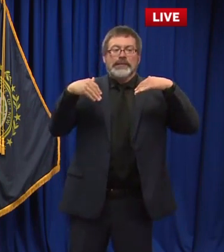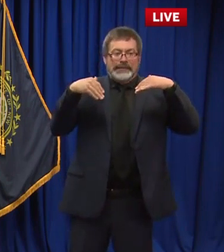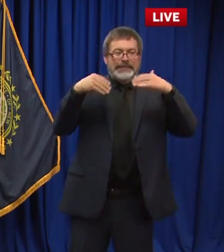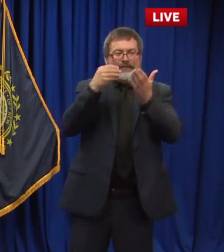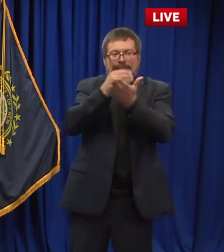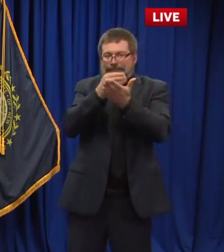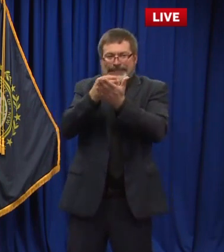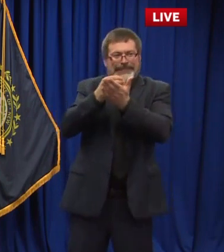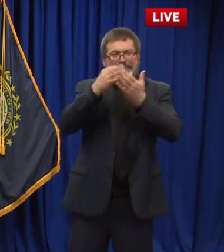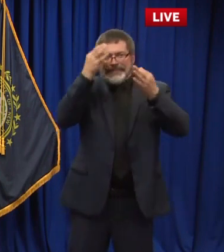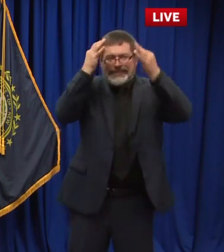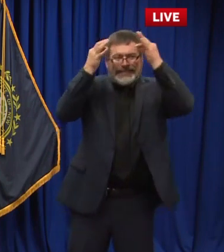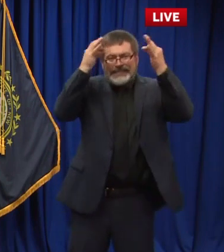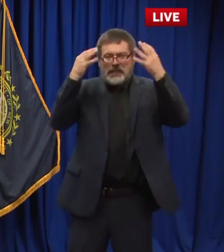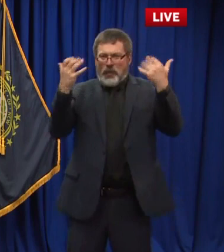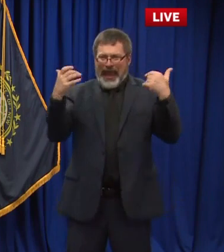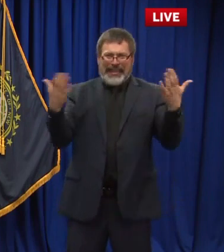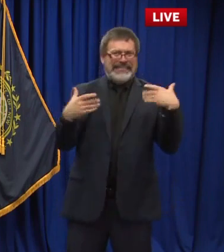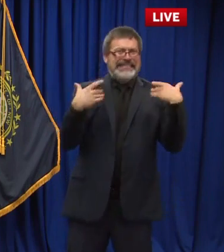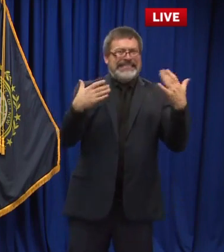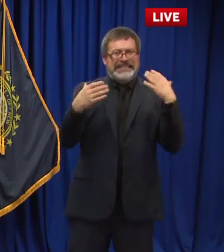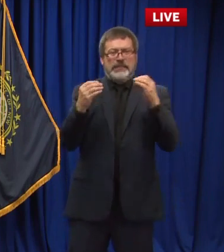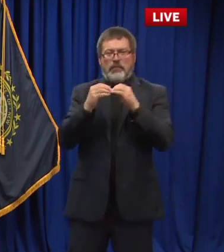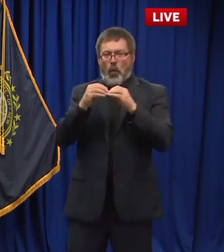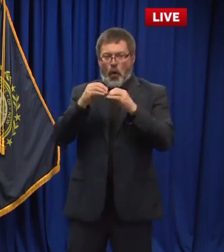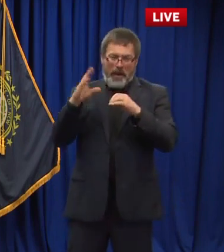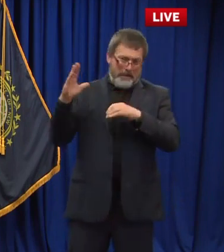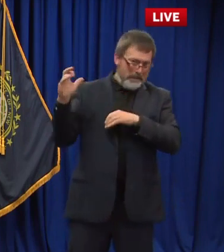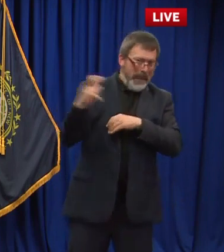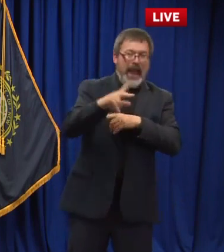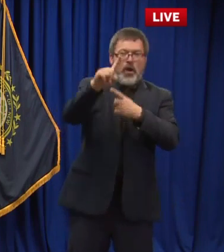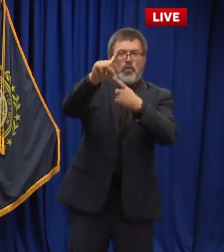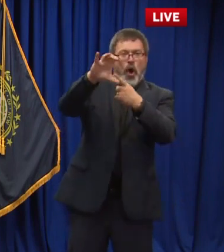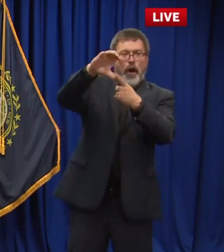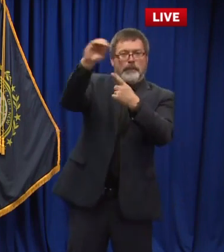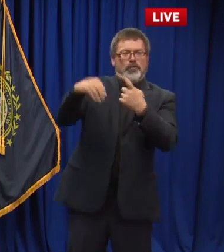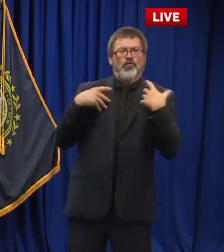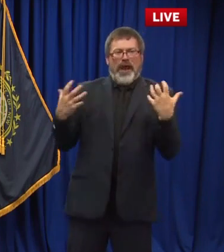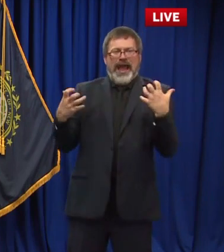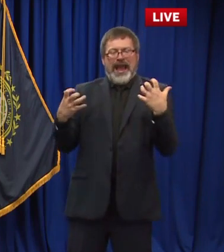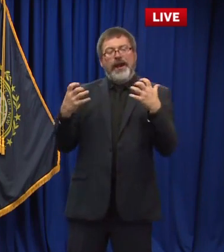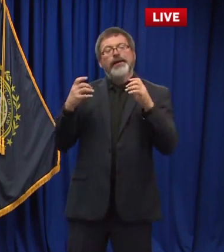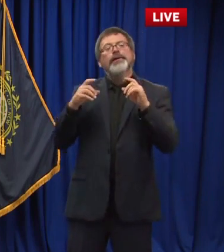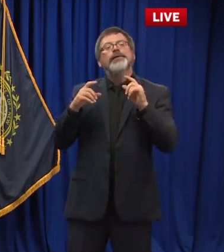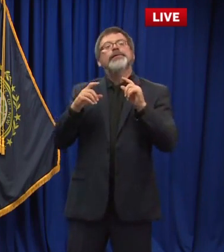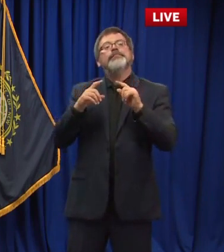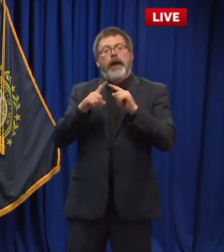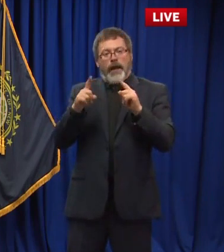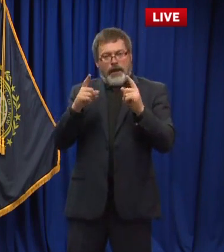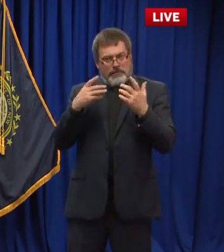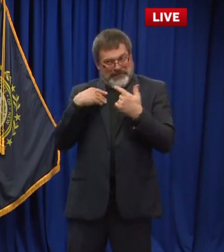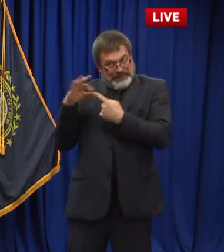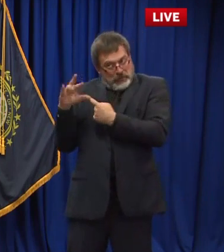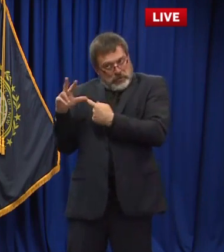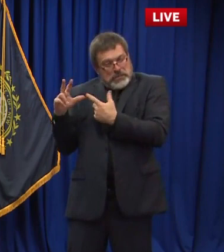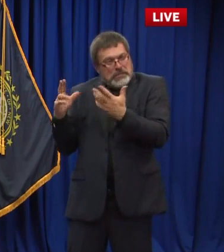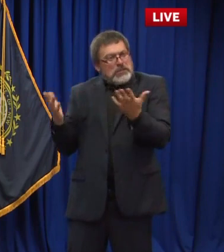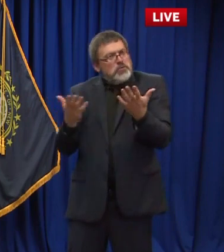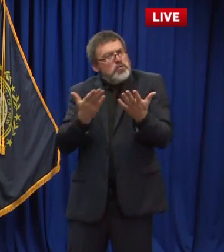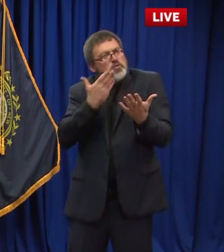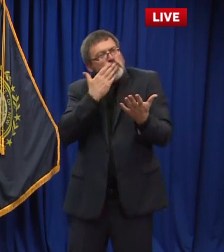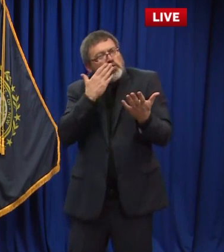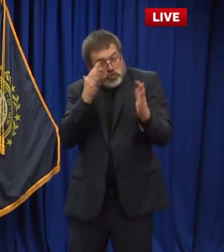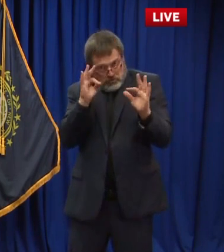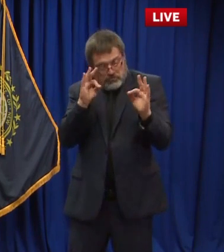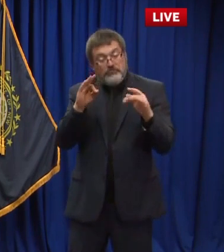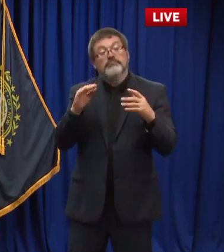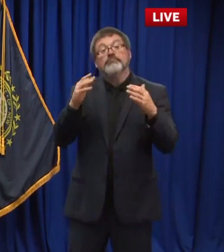HOSPITALS LIVE ON THIN MARGINS, AND A LOT OF THE SMALLER PROVIDERS LIVE ON THOSE MARGINS, AND WE WANT TO GET THEM AT 100% OR OVER WHERE THEY WERE BEFORE.